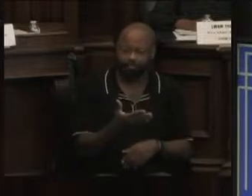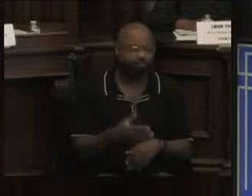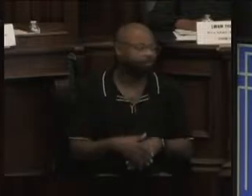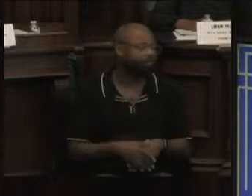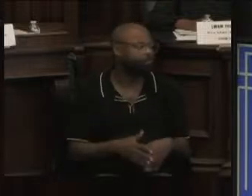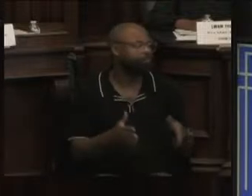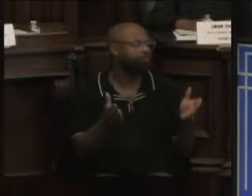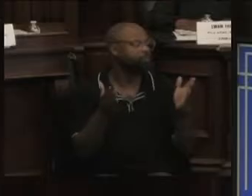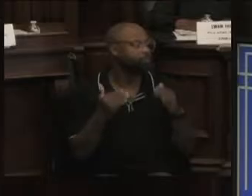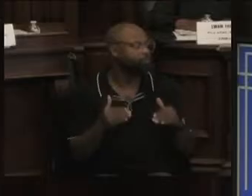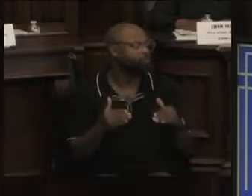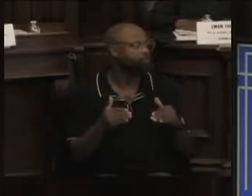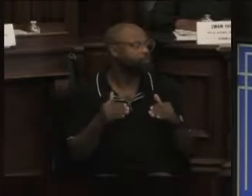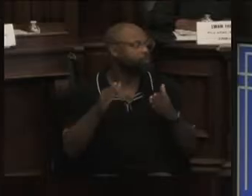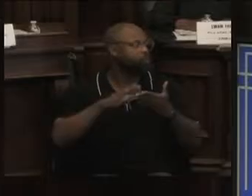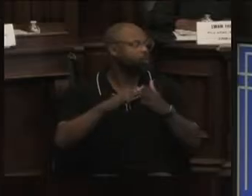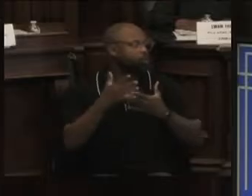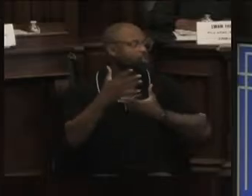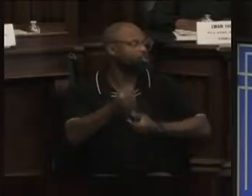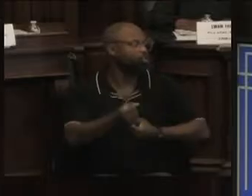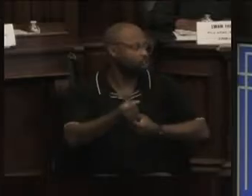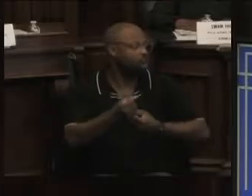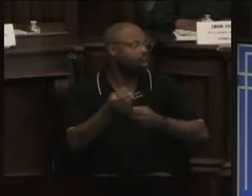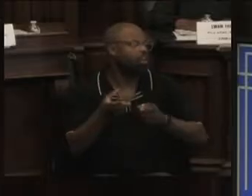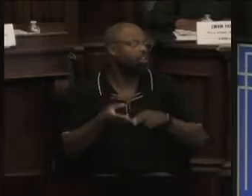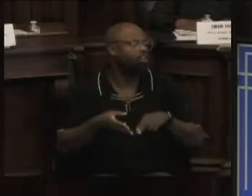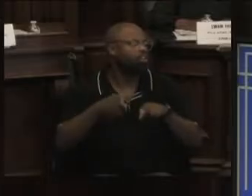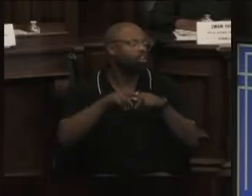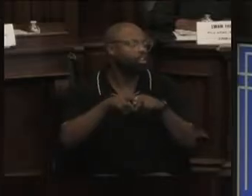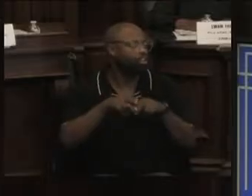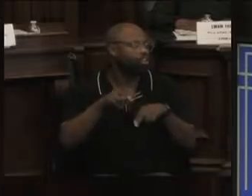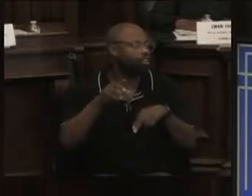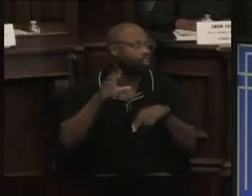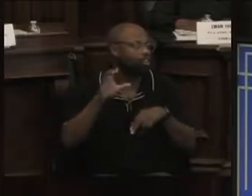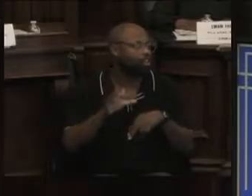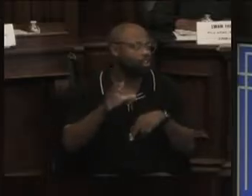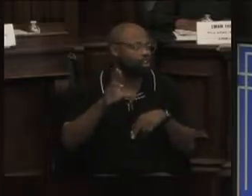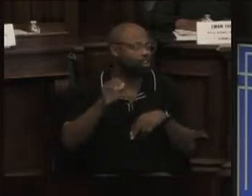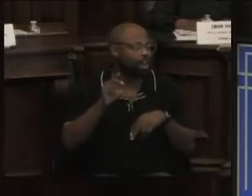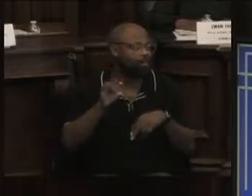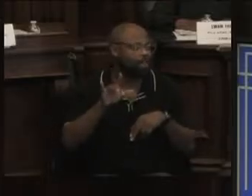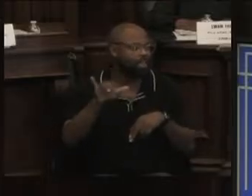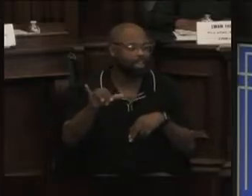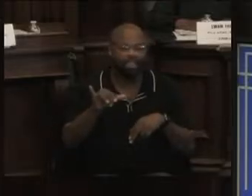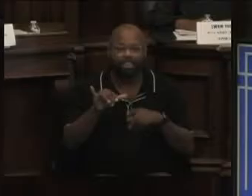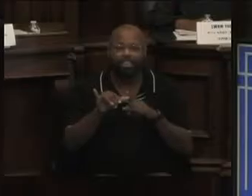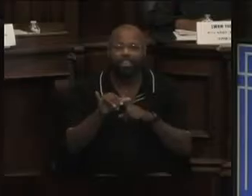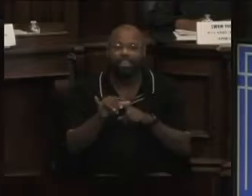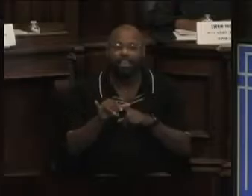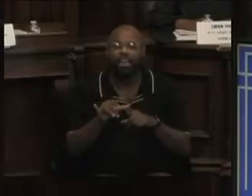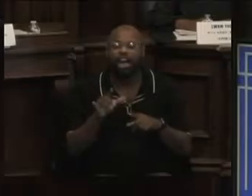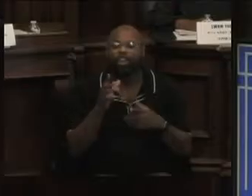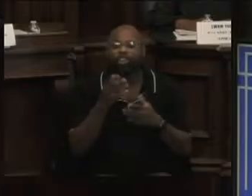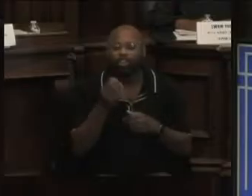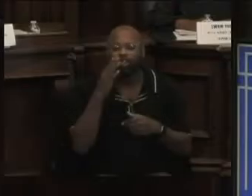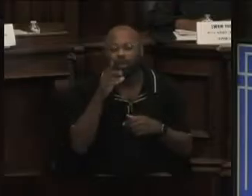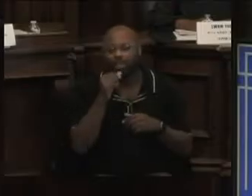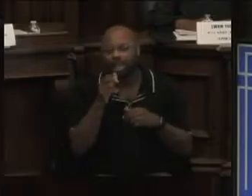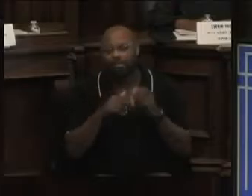our work and our value added community trust and increased